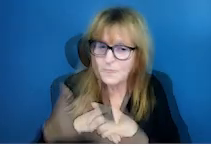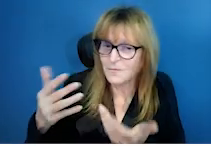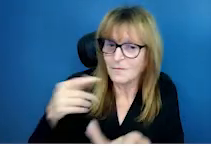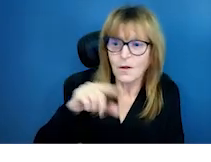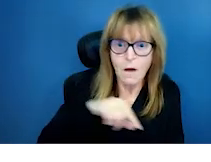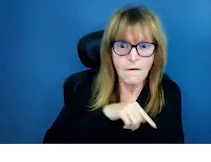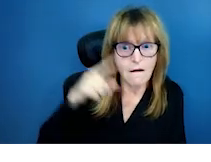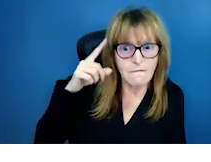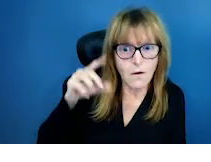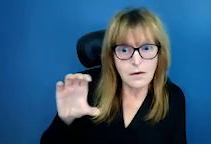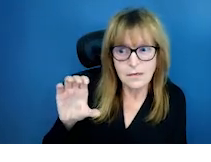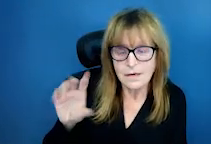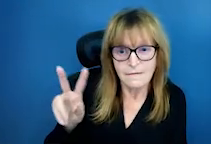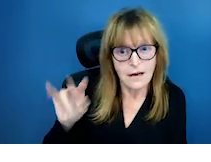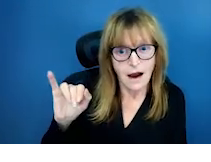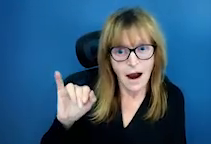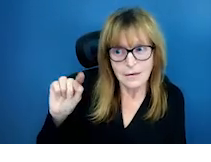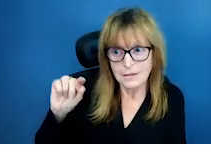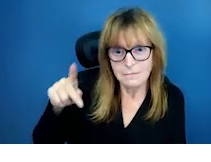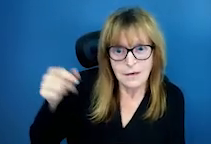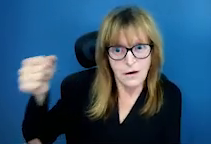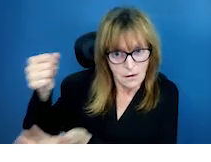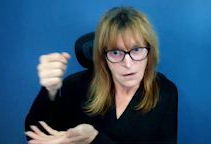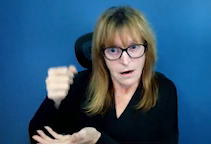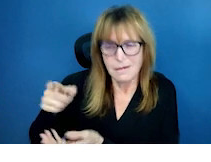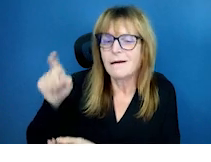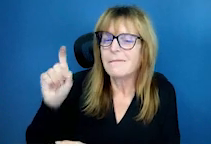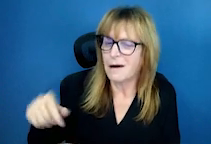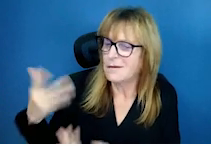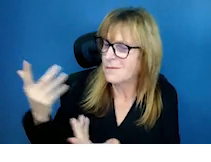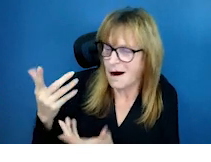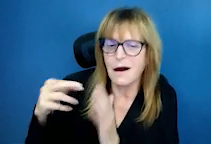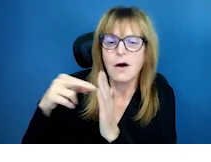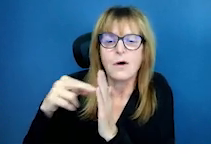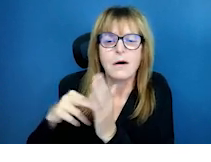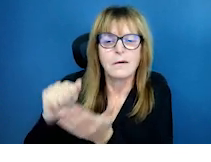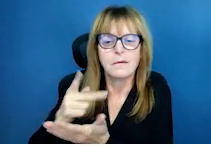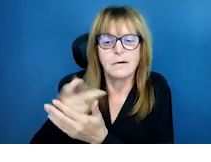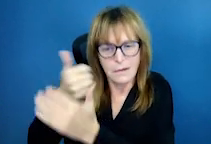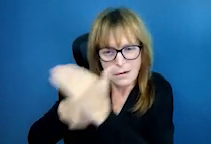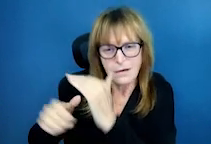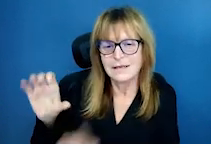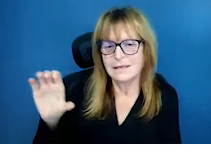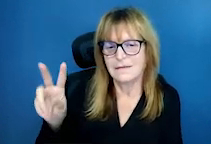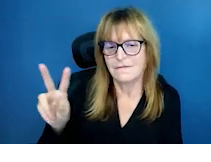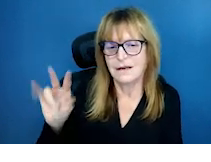registered and approved in the CVITP, or the ITAVP if you’re in Quebec.